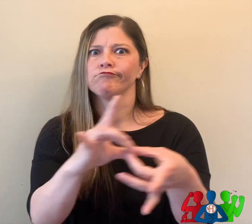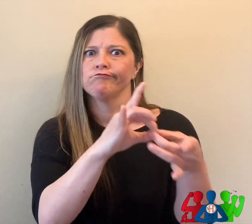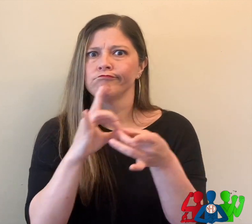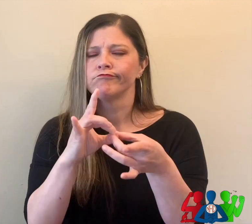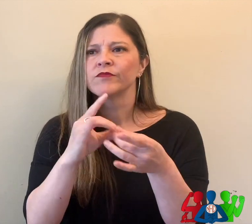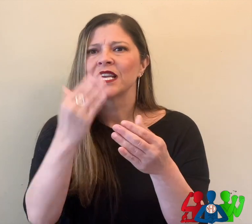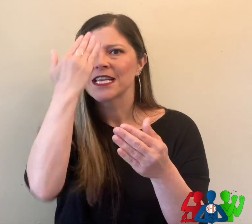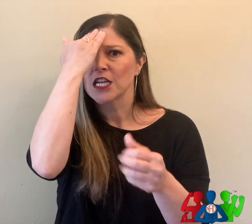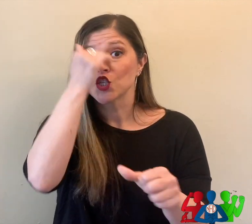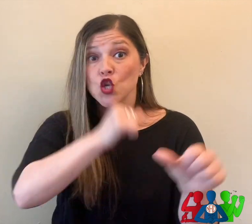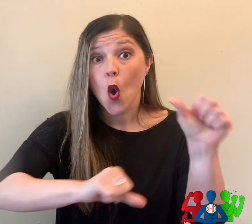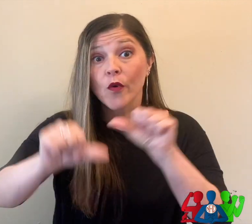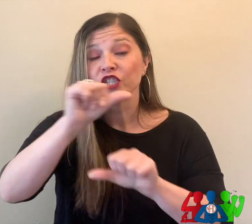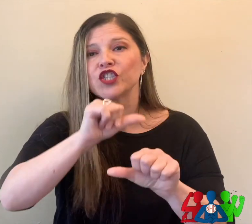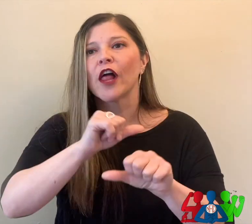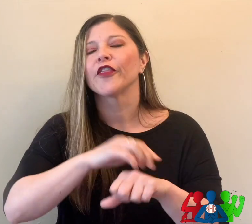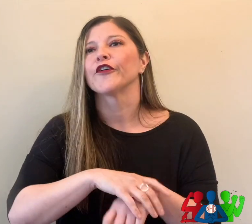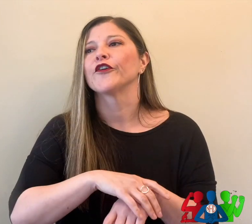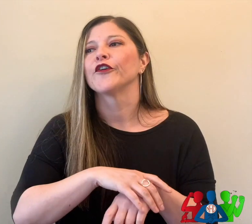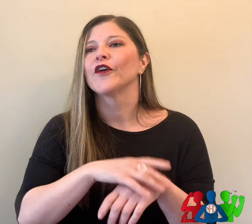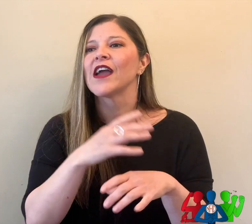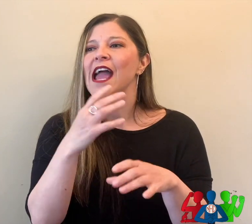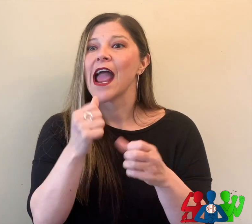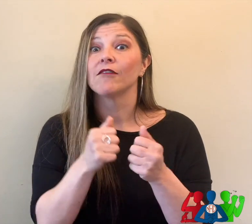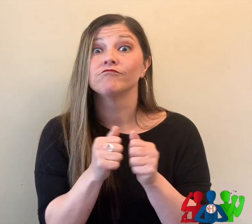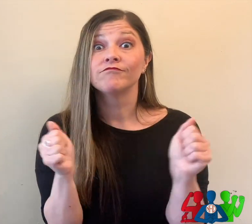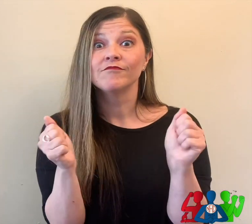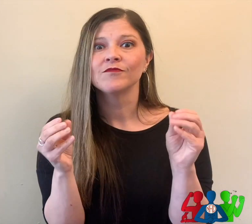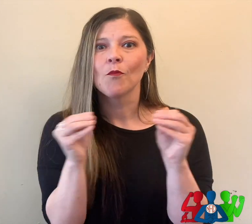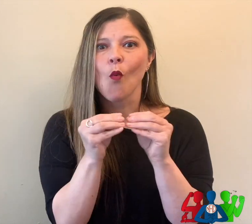activities that I really like to use as an opportunity for students to get to know each